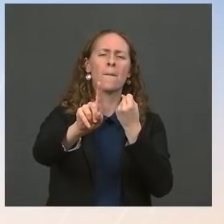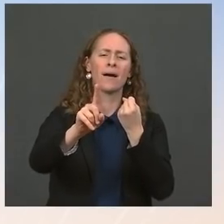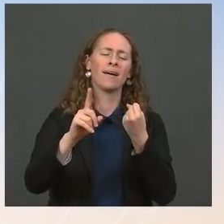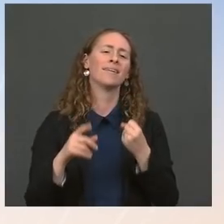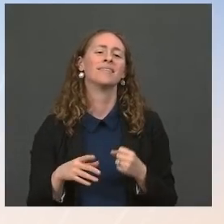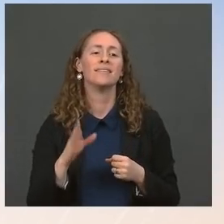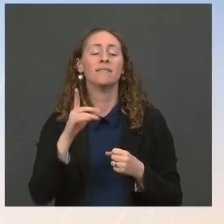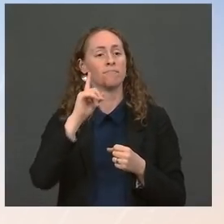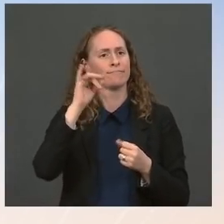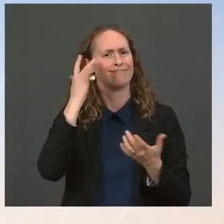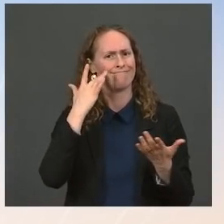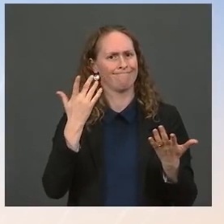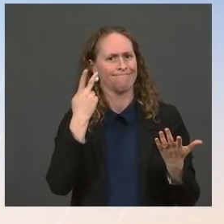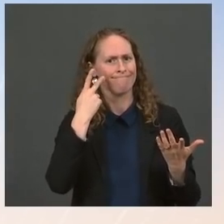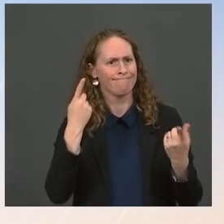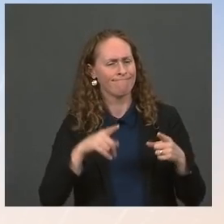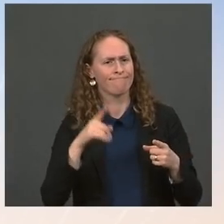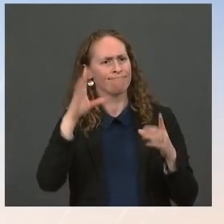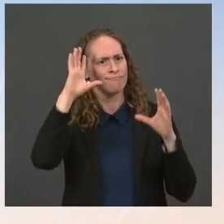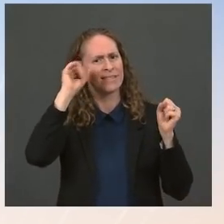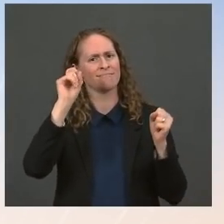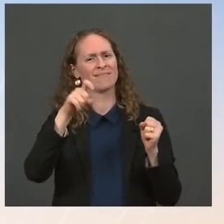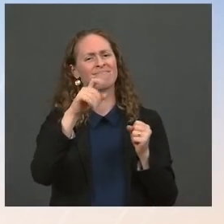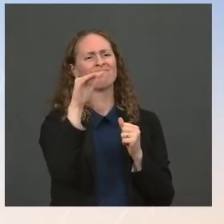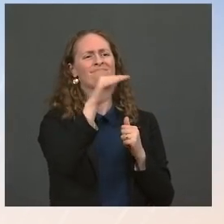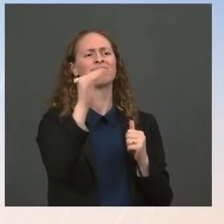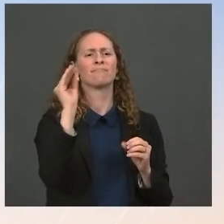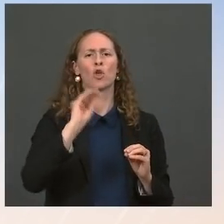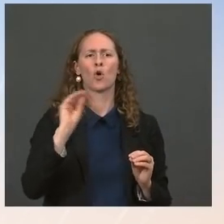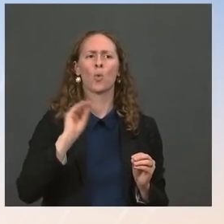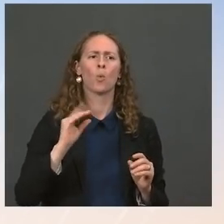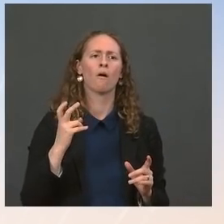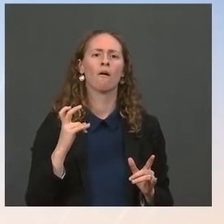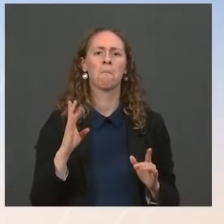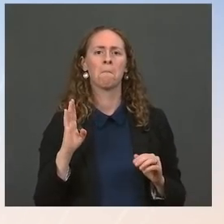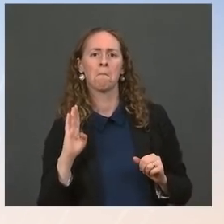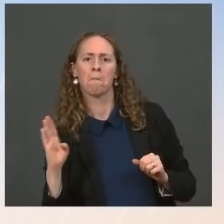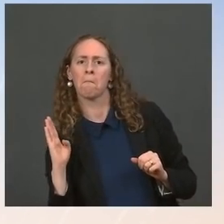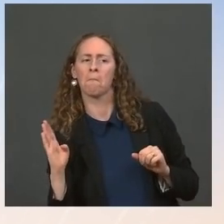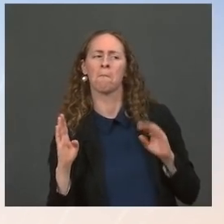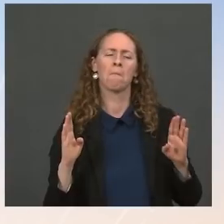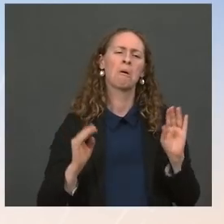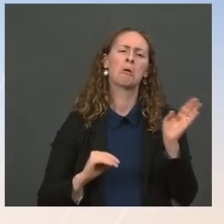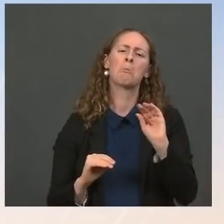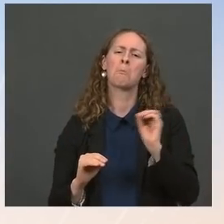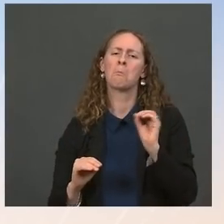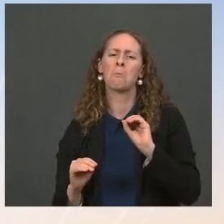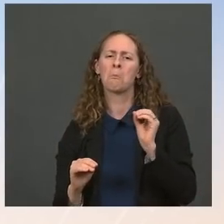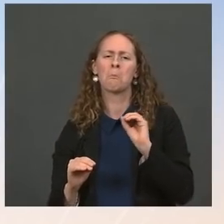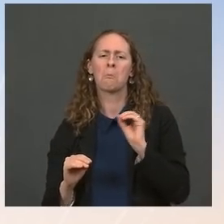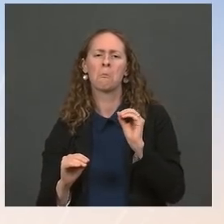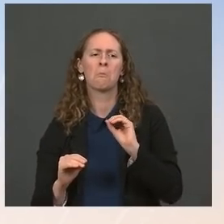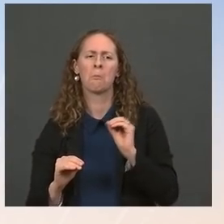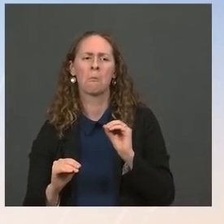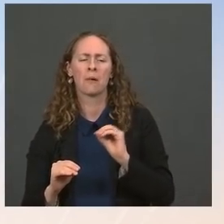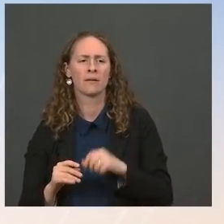what he's proposed domestically. He's made no secret of that. And certainly, that's something he would convey as applicable. But that doesn't mean you don't meet with people